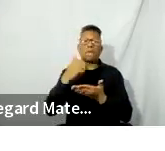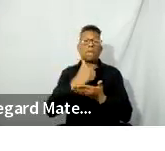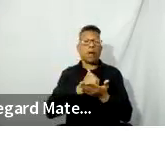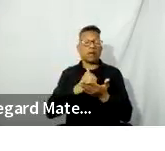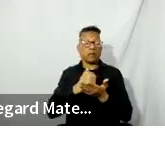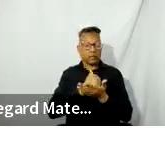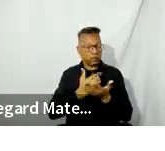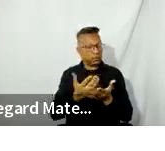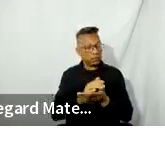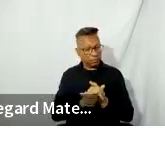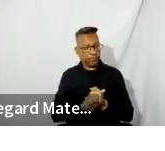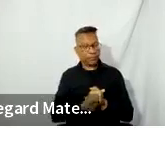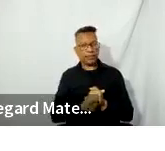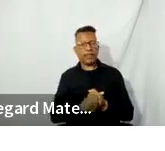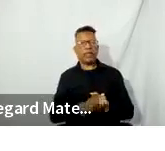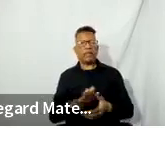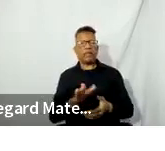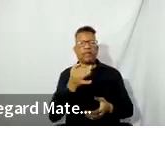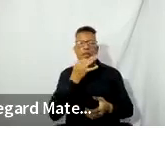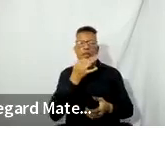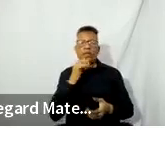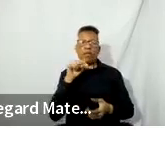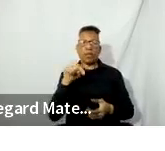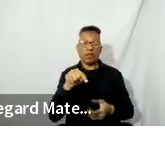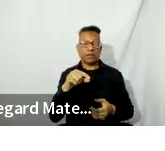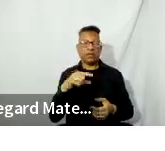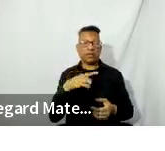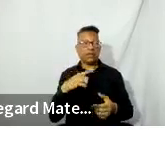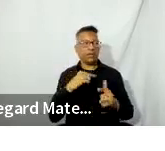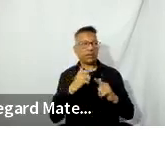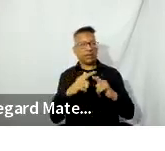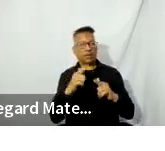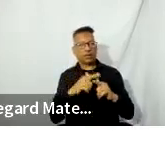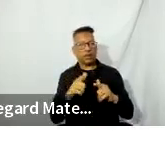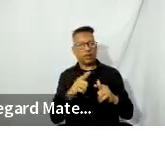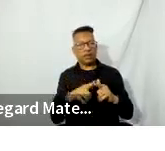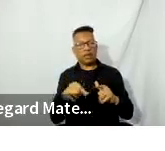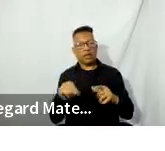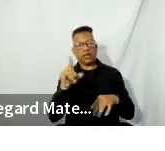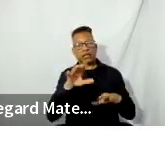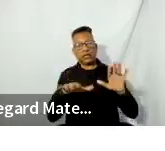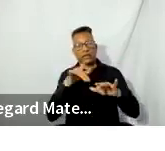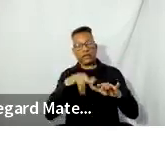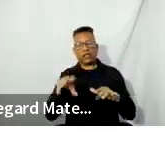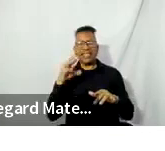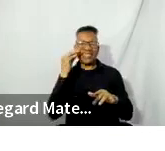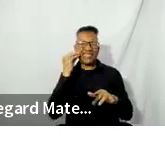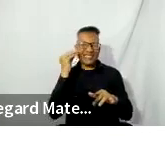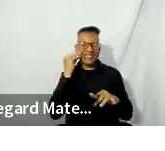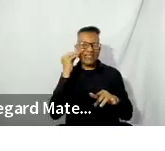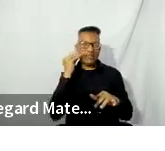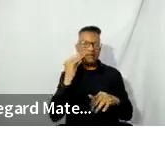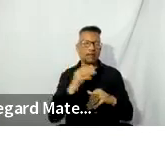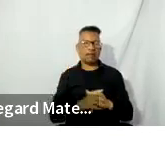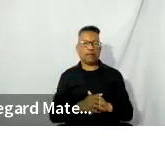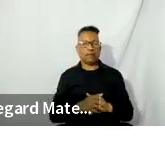And And there, I think, is a problem. I I think there still is a problem in trying to get few problem in trying to get human activity transform